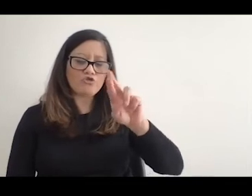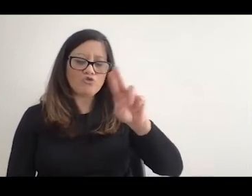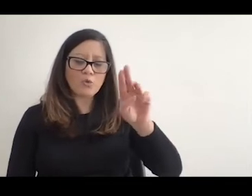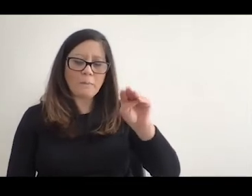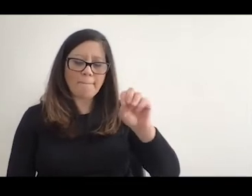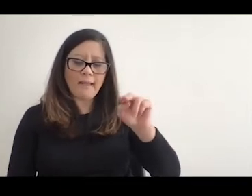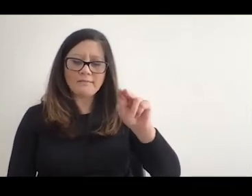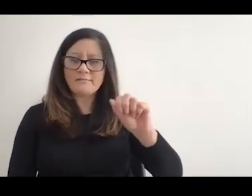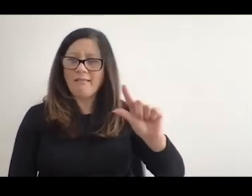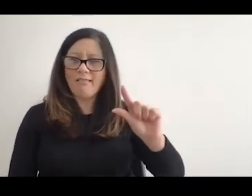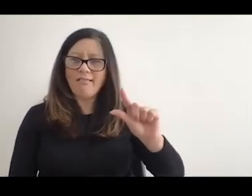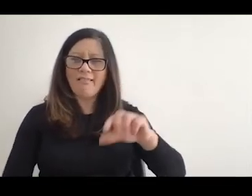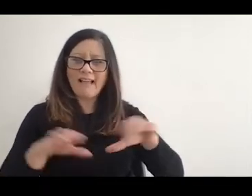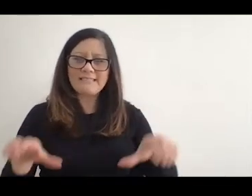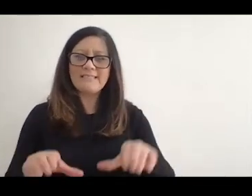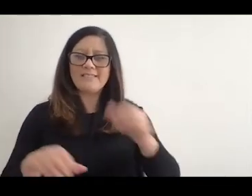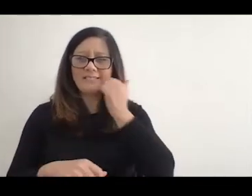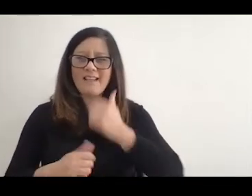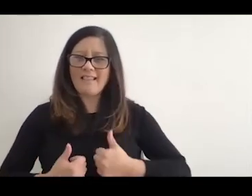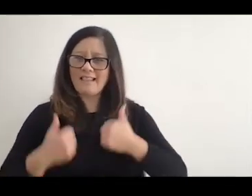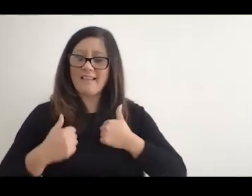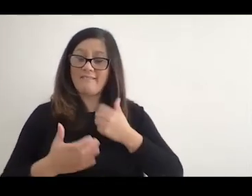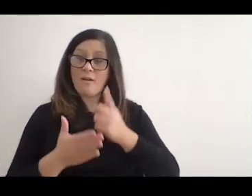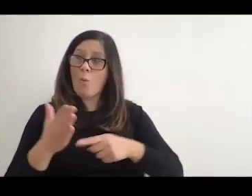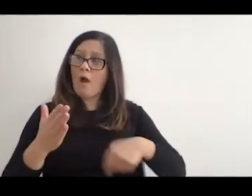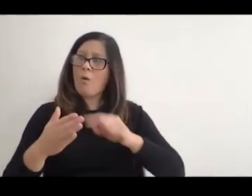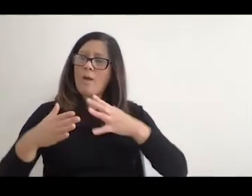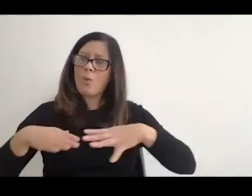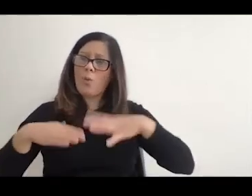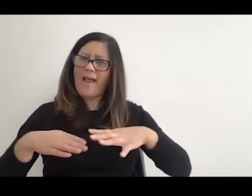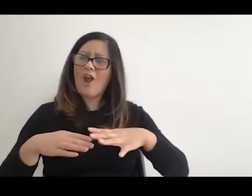The psychology of dressing. But here's why I really love